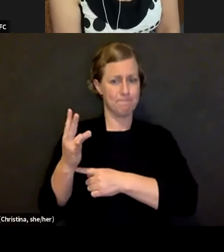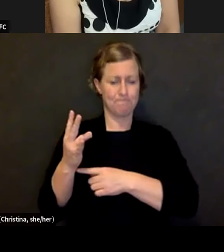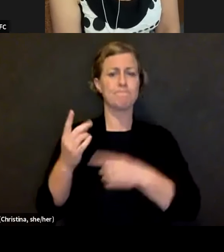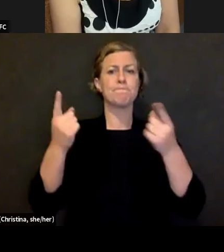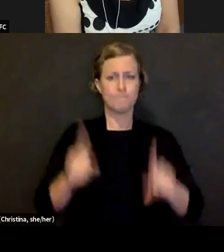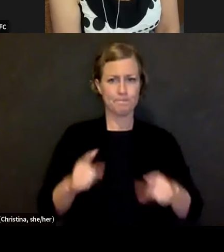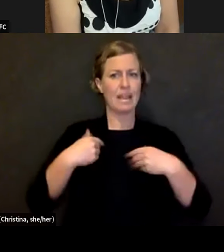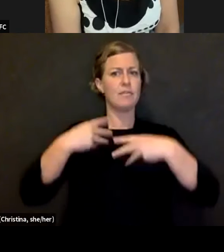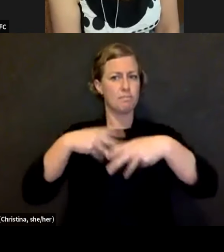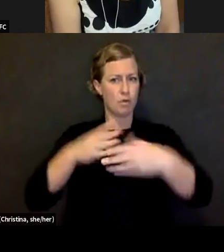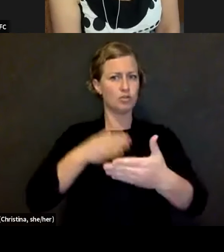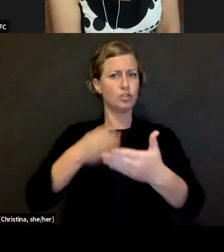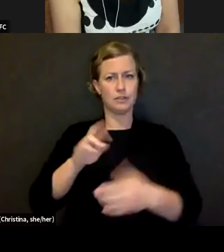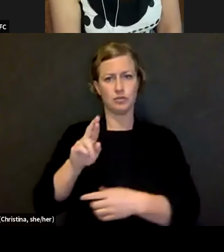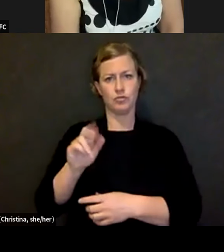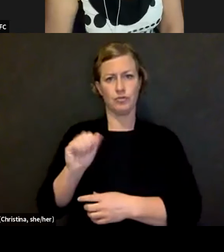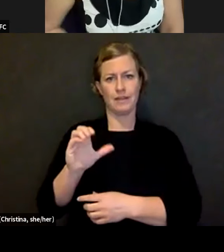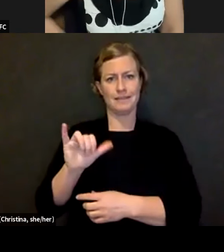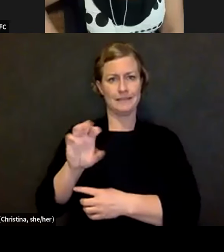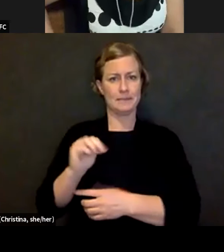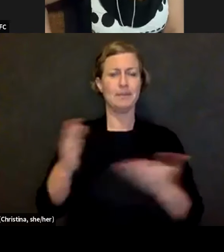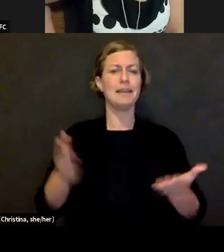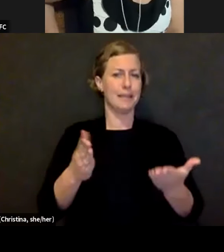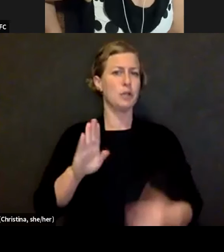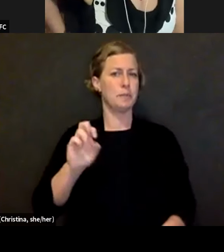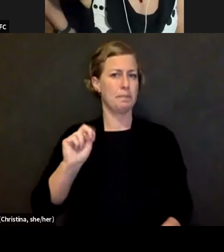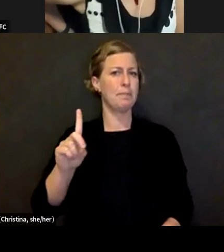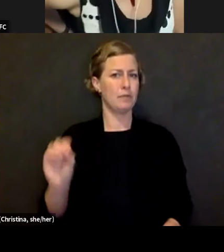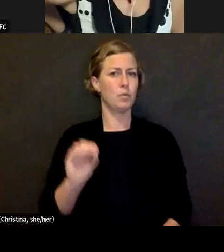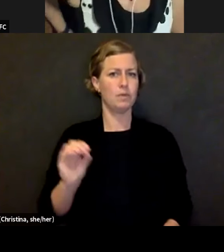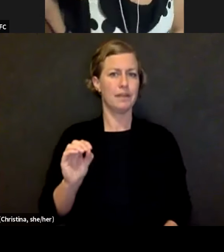dedicated social justice work until right around June 7th of